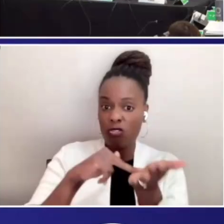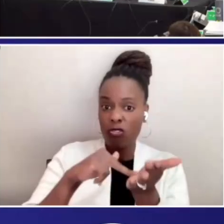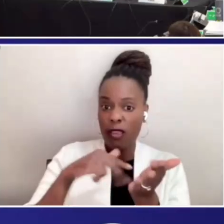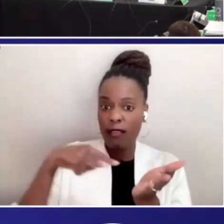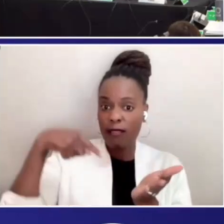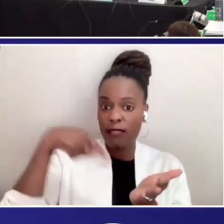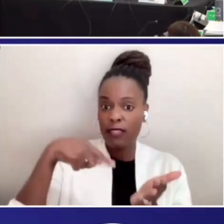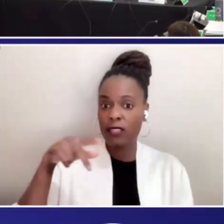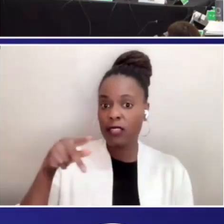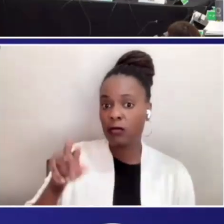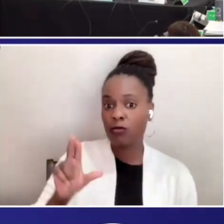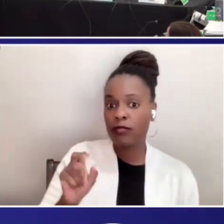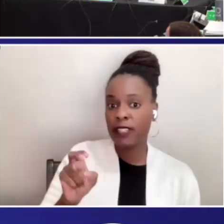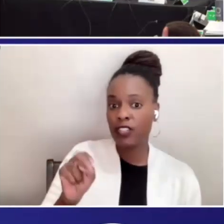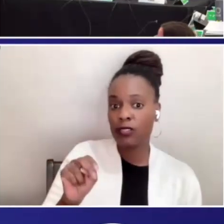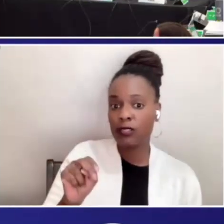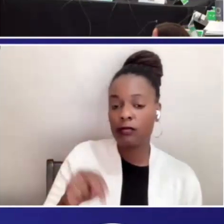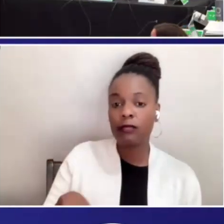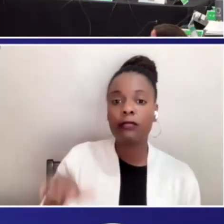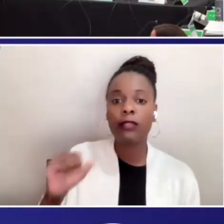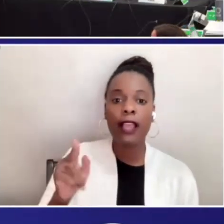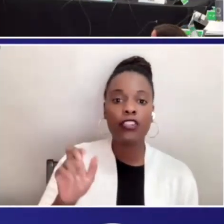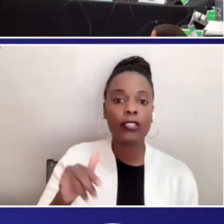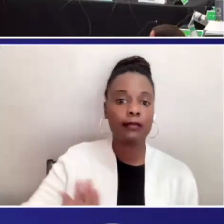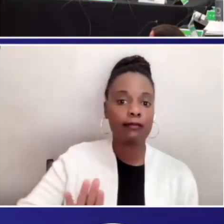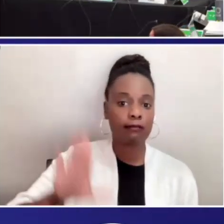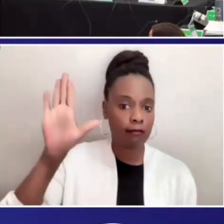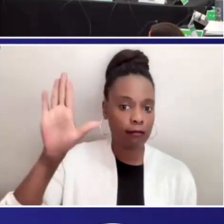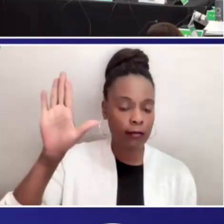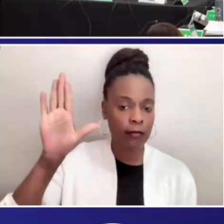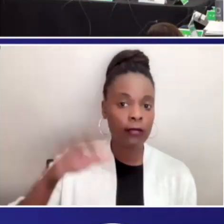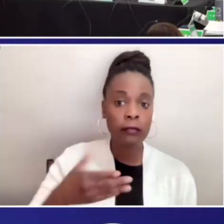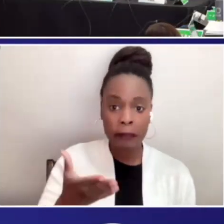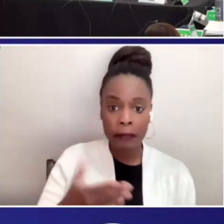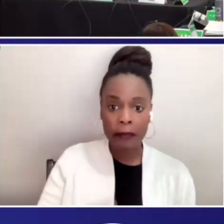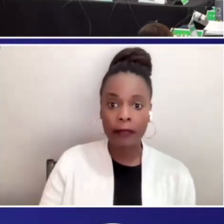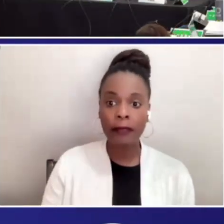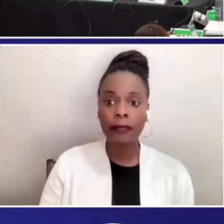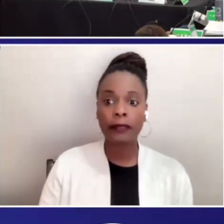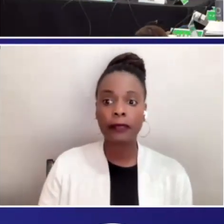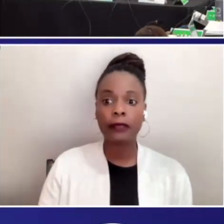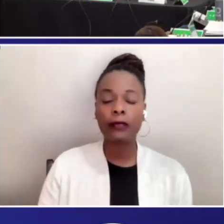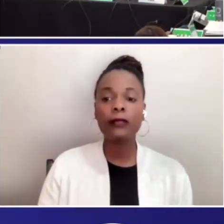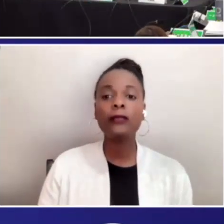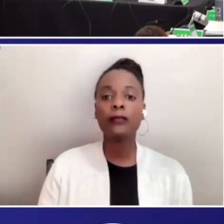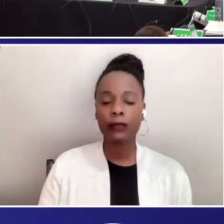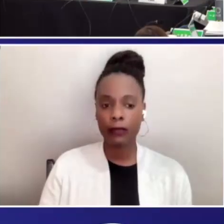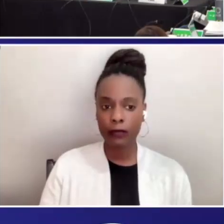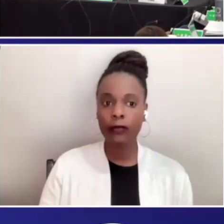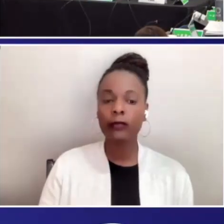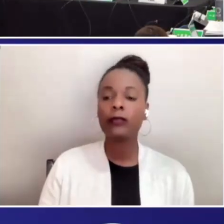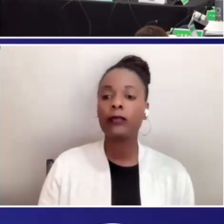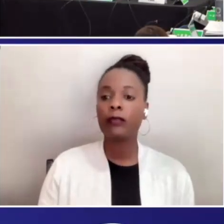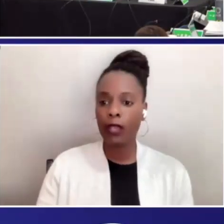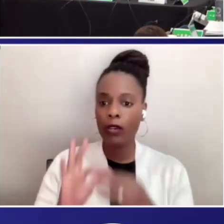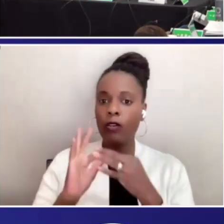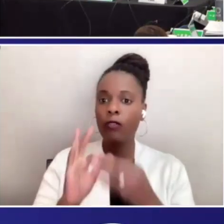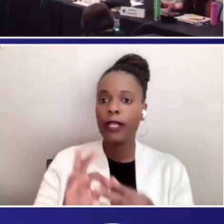Ashley's got a card up. Ashley? Yeah. So with regard to section 685.210,